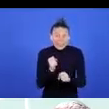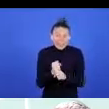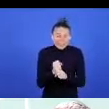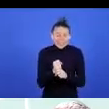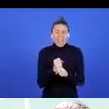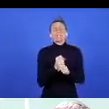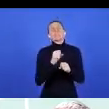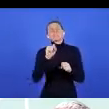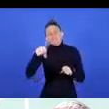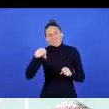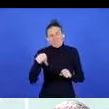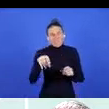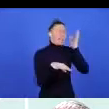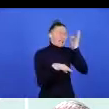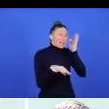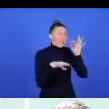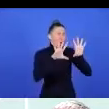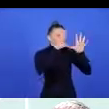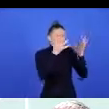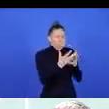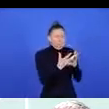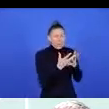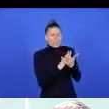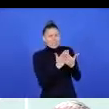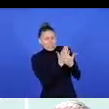. I've been hearing for 21 years, I've struggled to survive in the